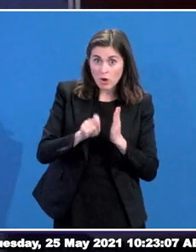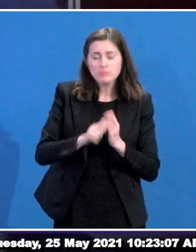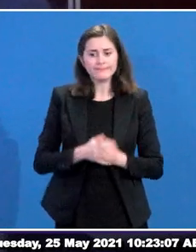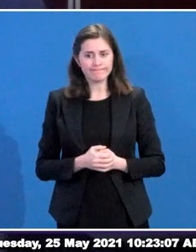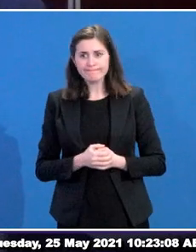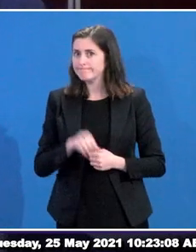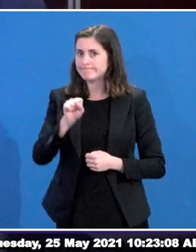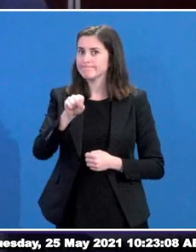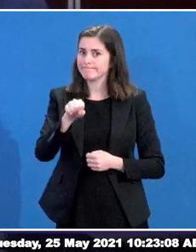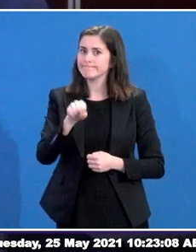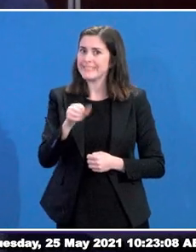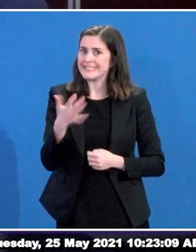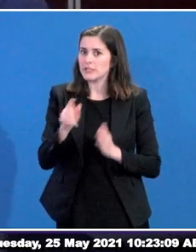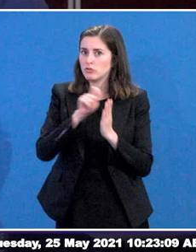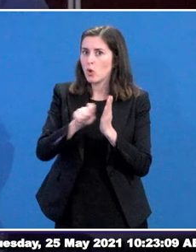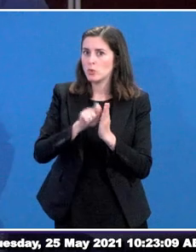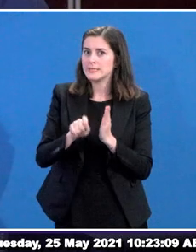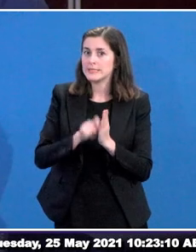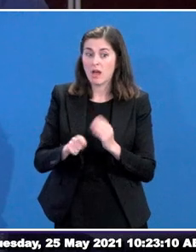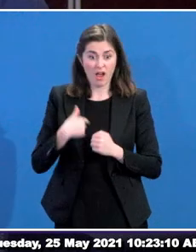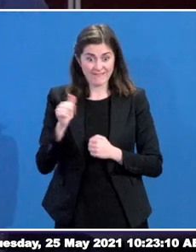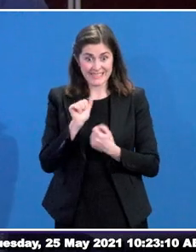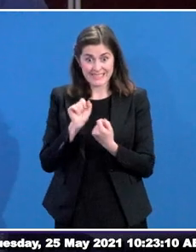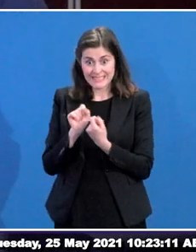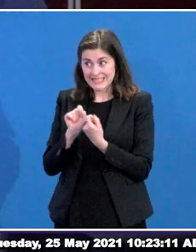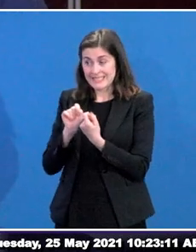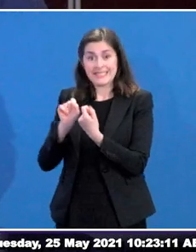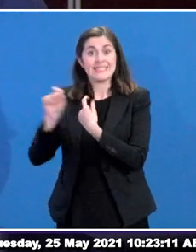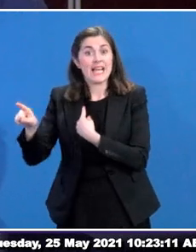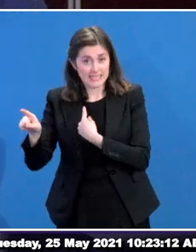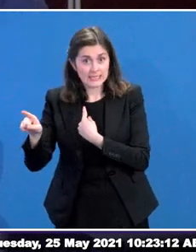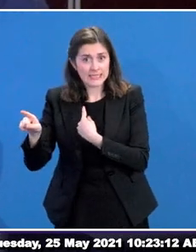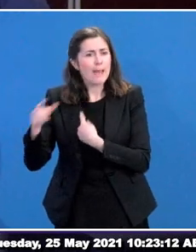And I sent them before anyone can say, "No, that wasn't what was said."